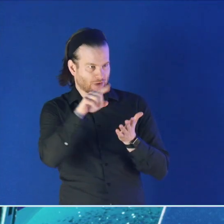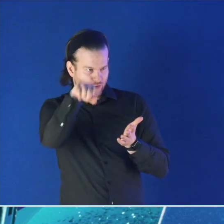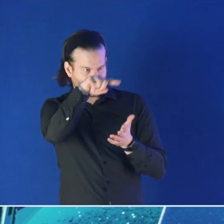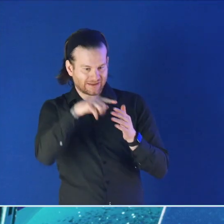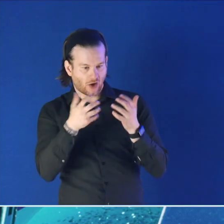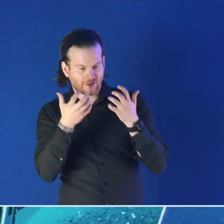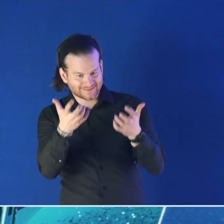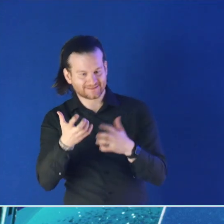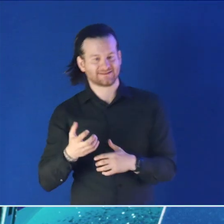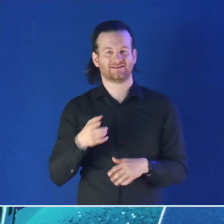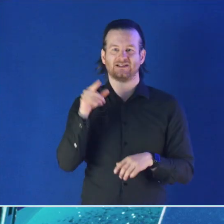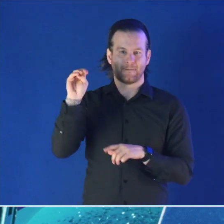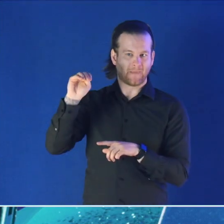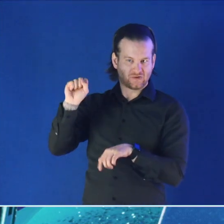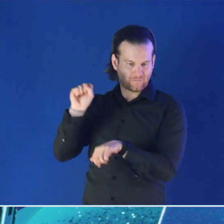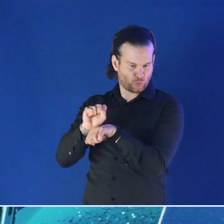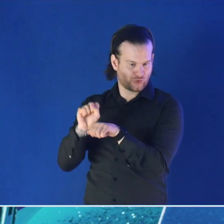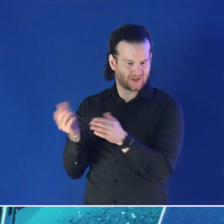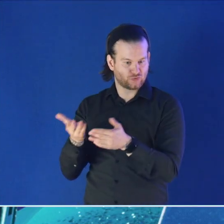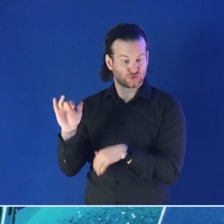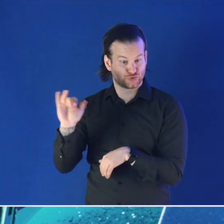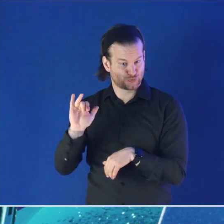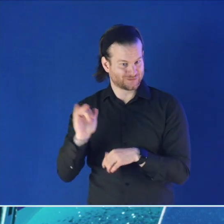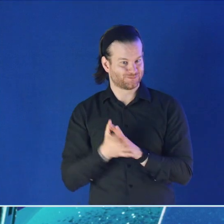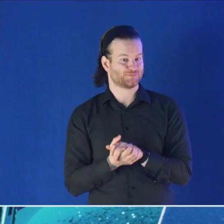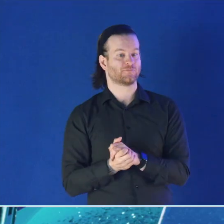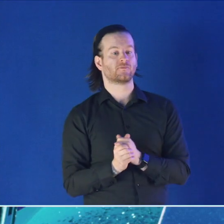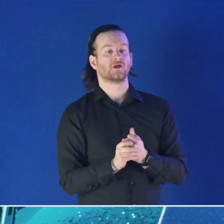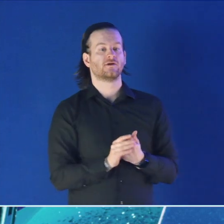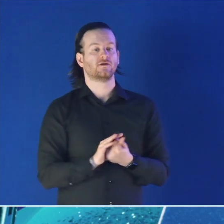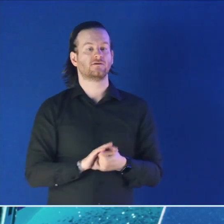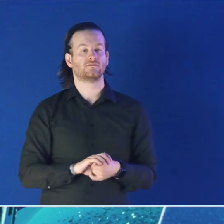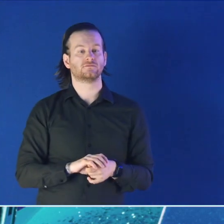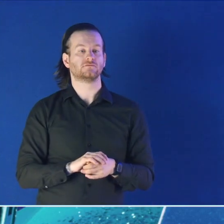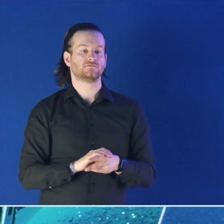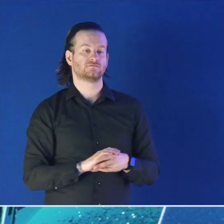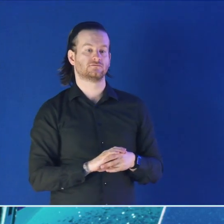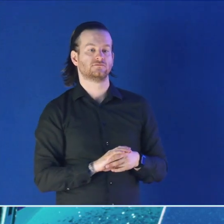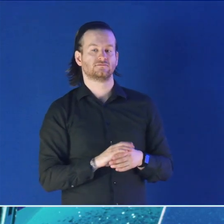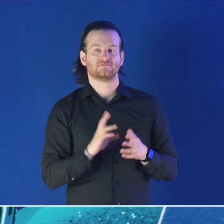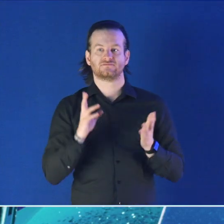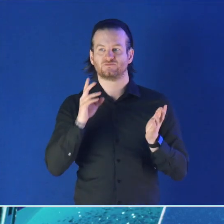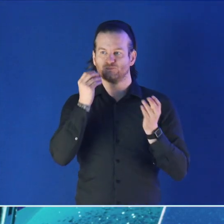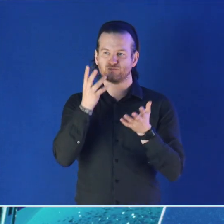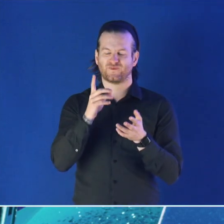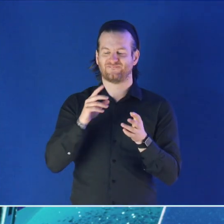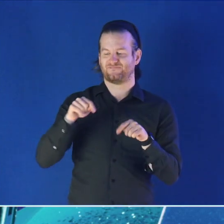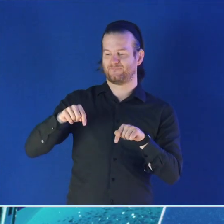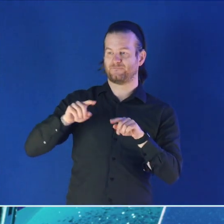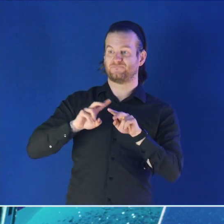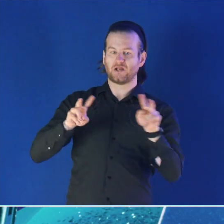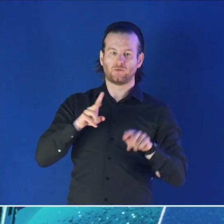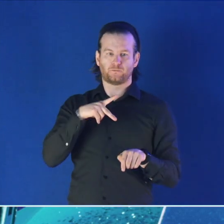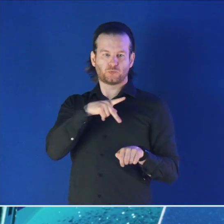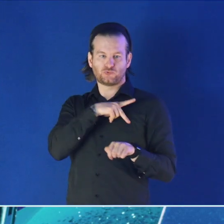But it's very personal to me. I'm making sure that spaces are available